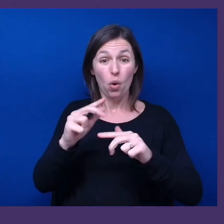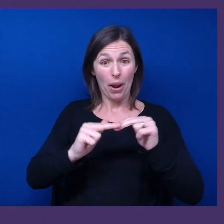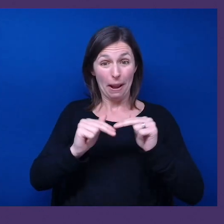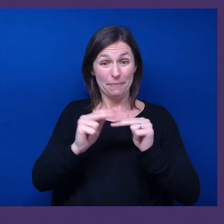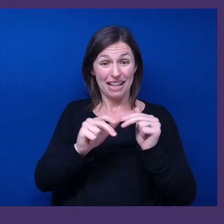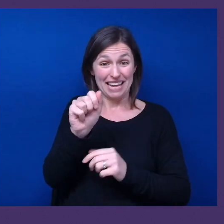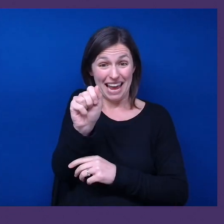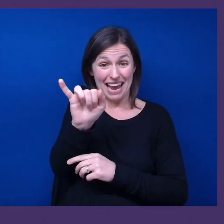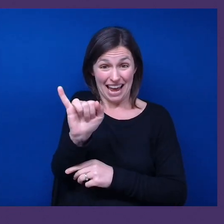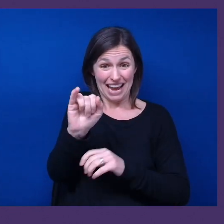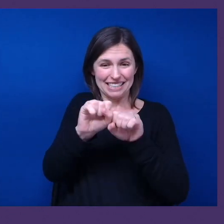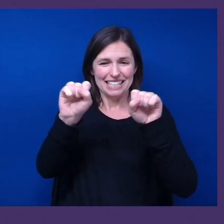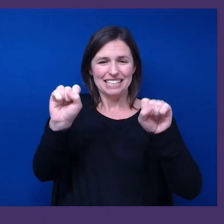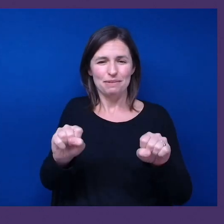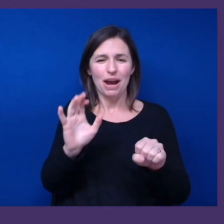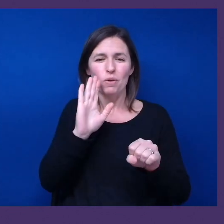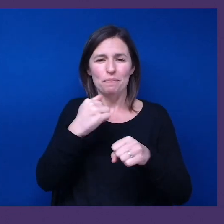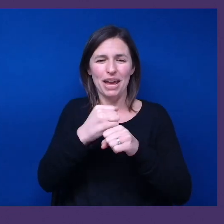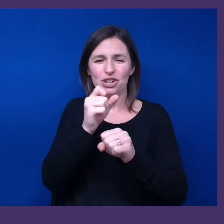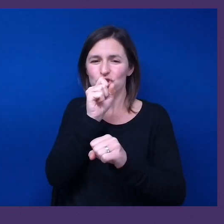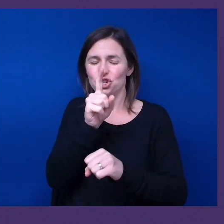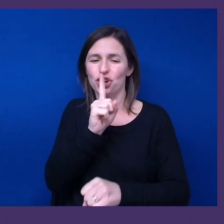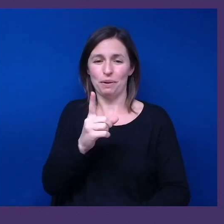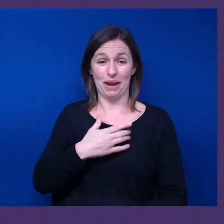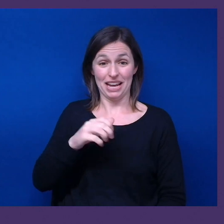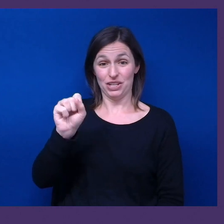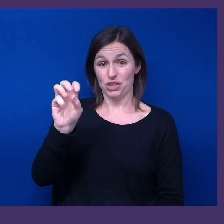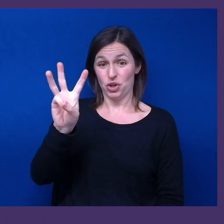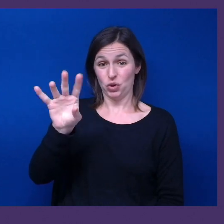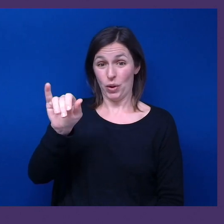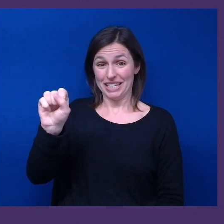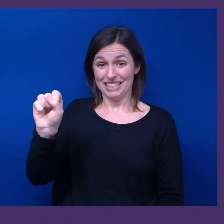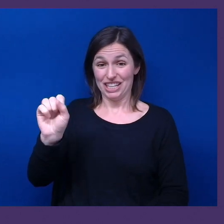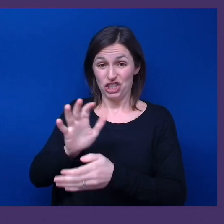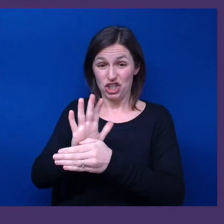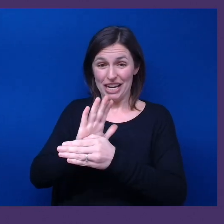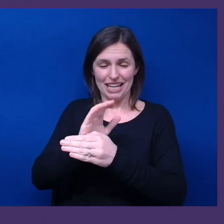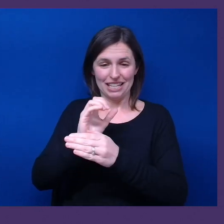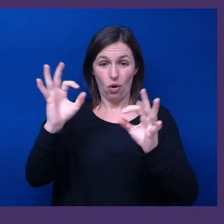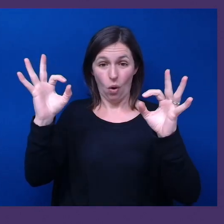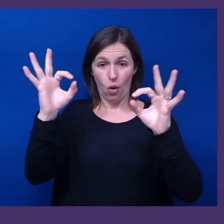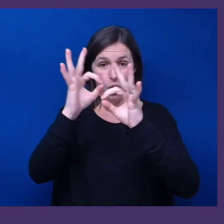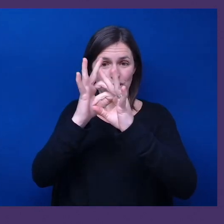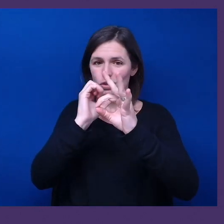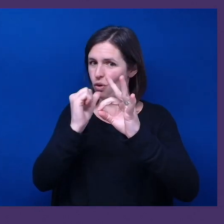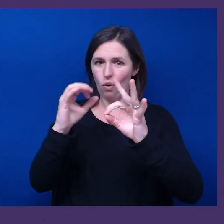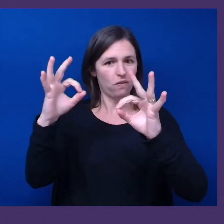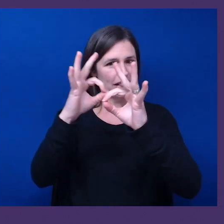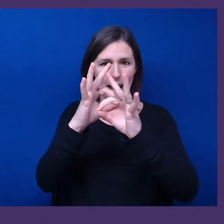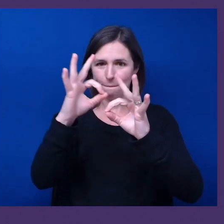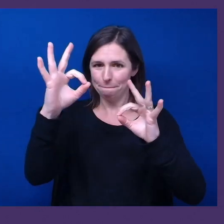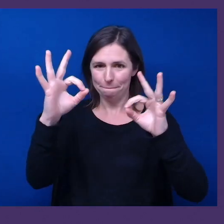and there's always something we consider in between to make sure that we have a safe and mitigated product.